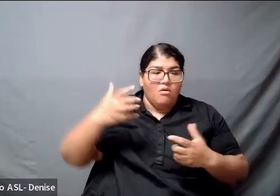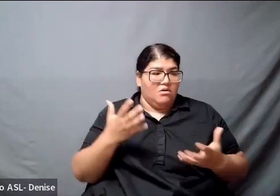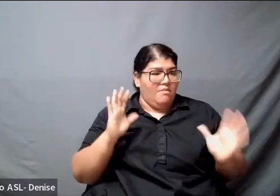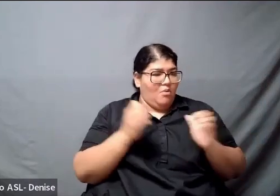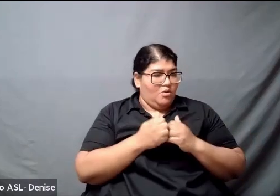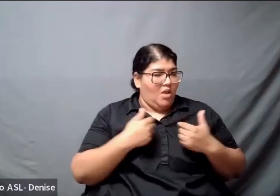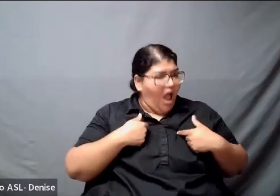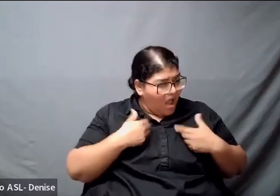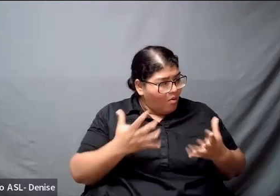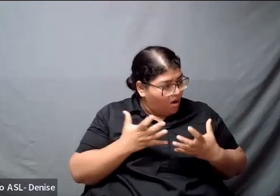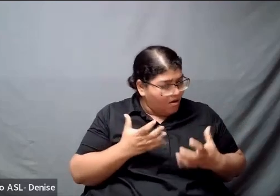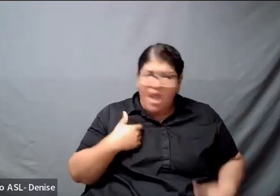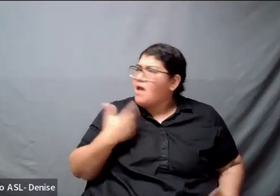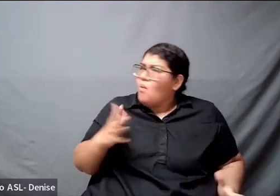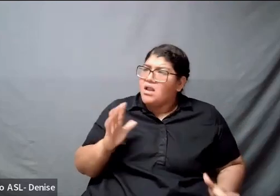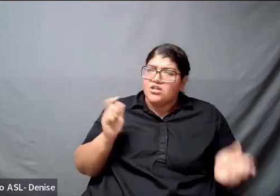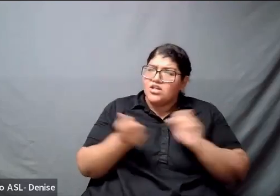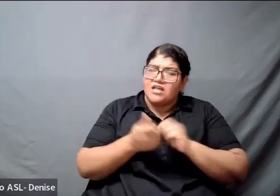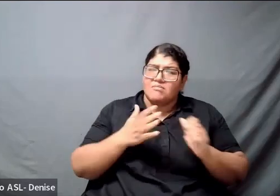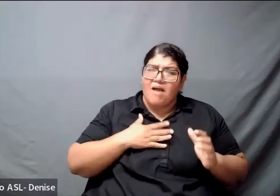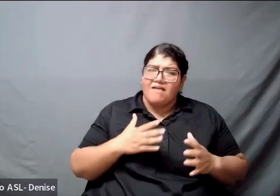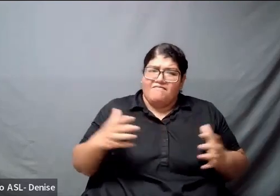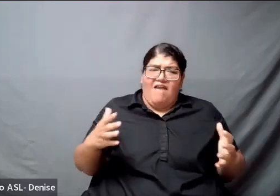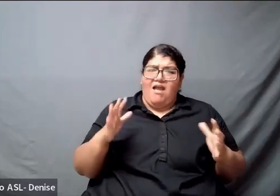And I don't want to change my fat body and I do want to change my trans body and